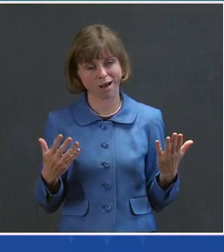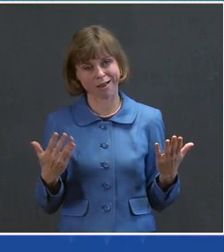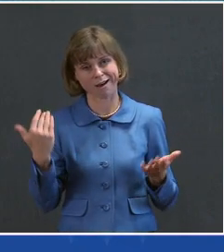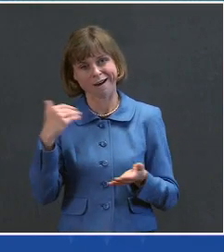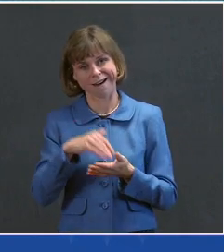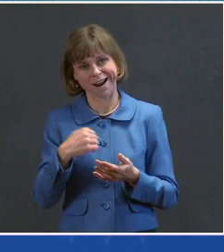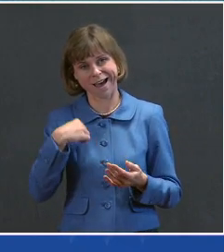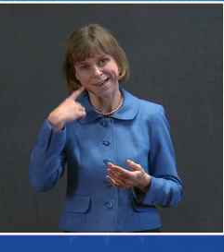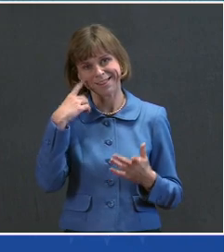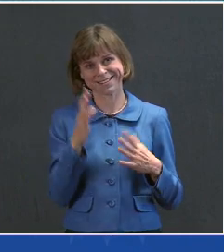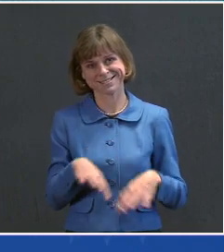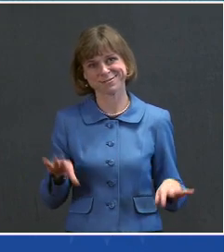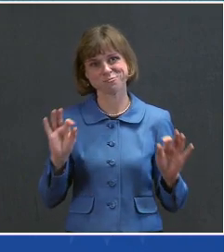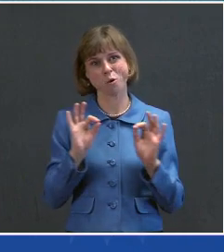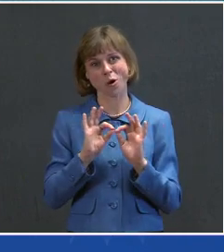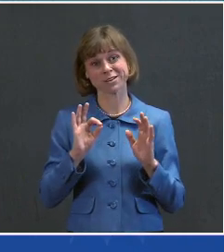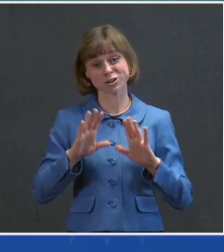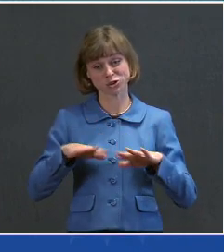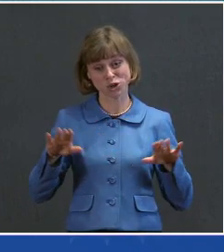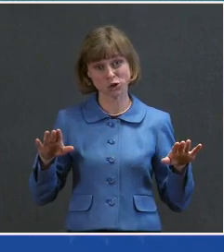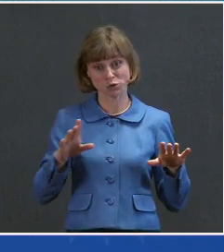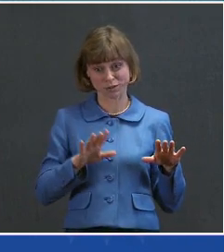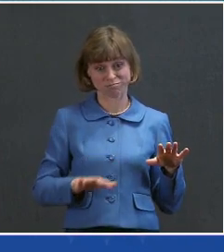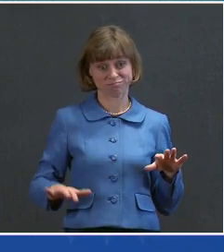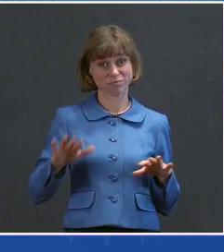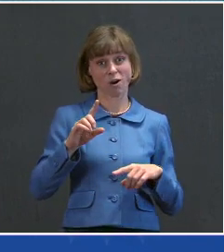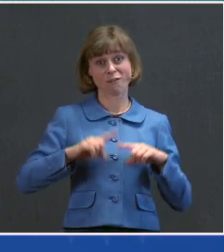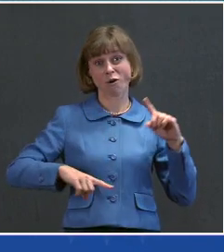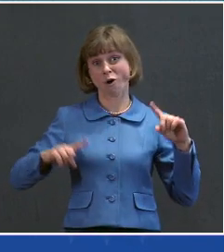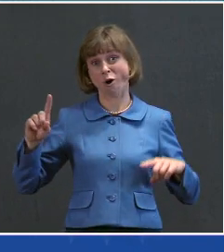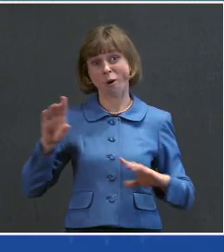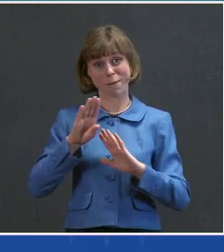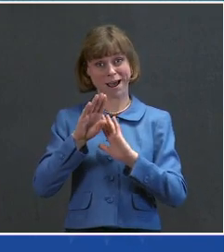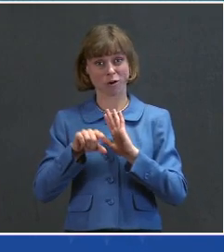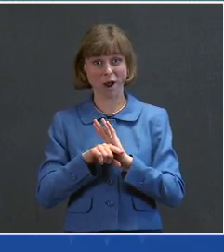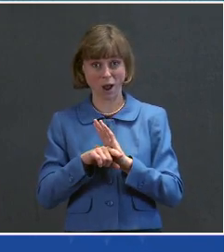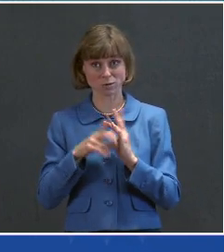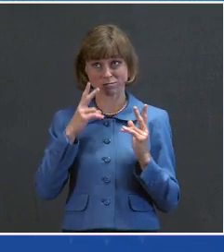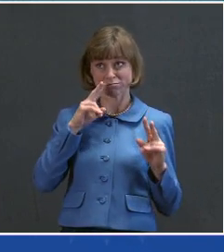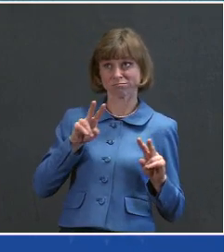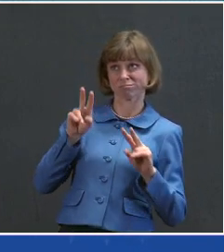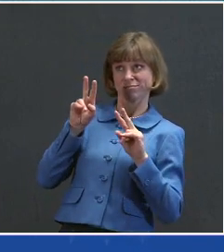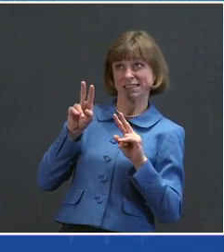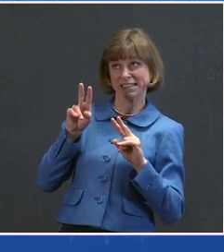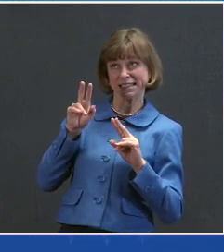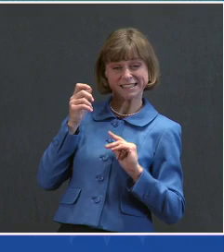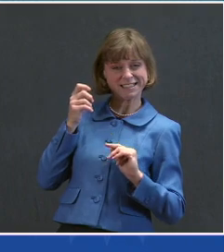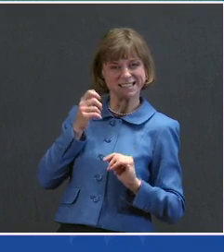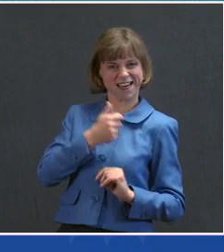that children of all backgrounds see themselves in the children's books that they read.